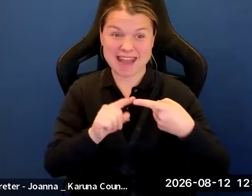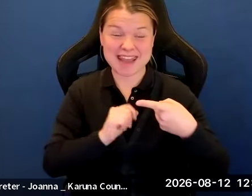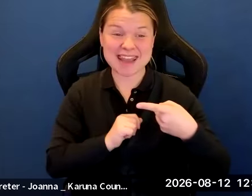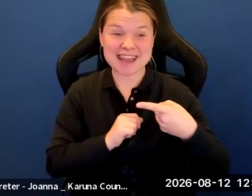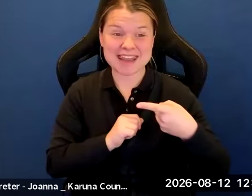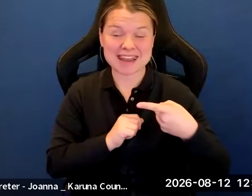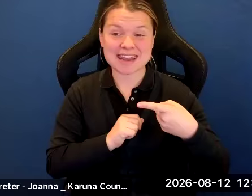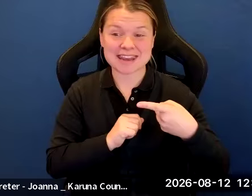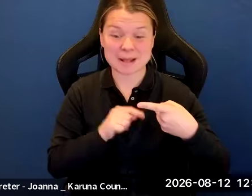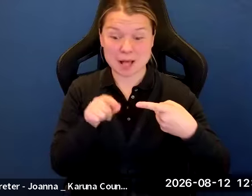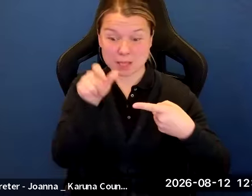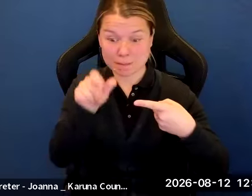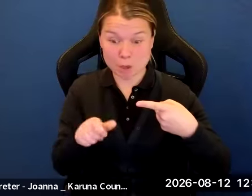All right. So who is eligible? So first of all, and this is a